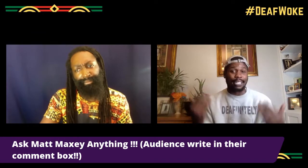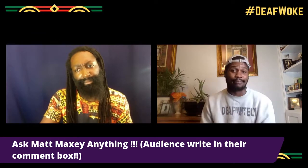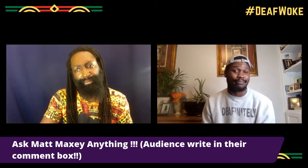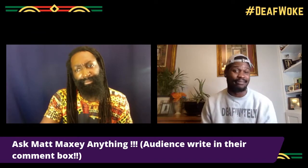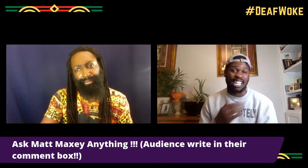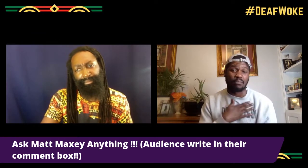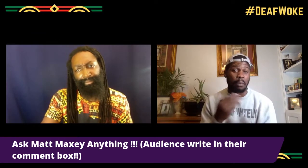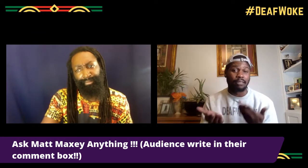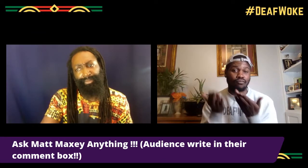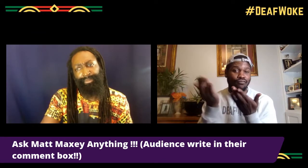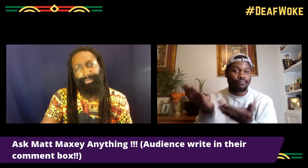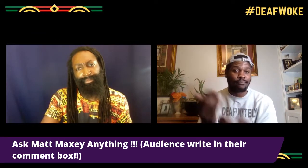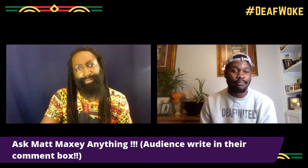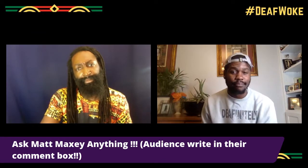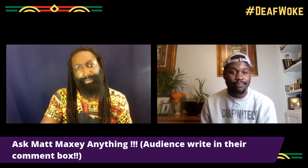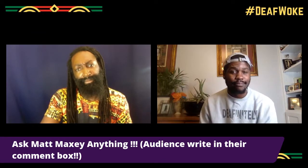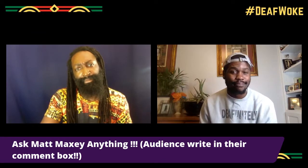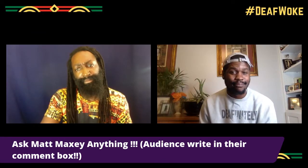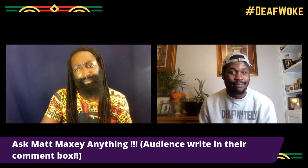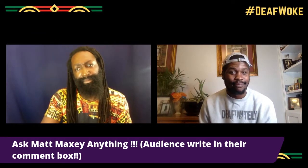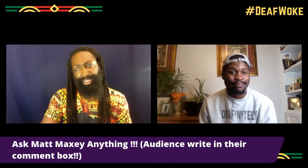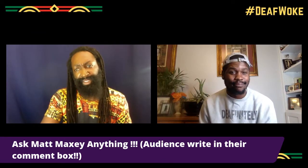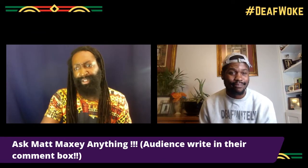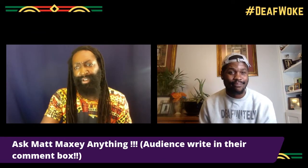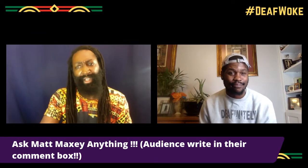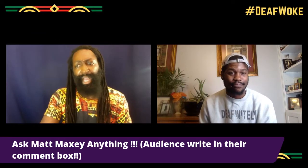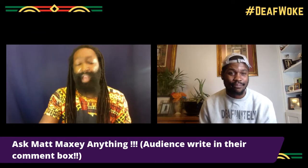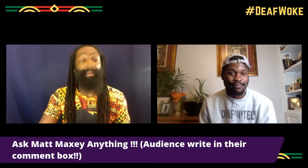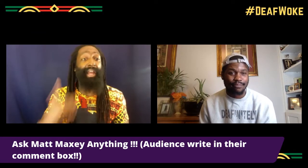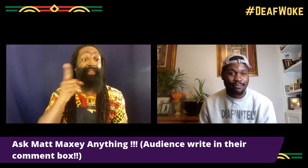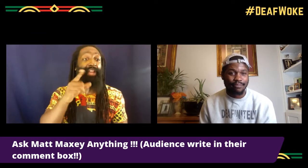everyone's got to eat. So, you just gotta do it. That's my recommendation.